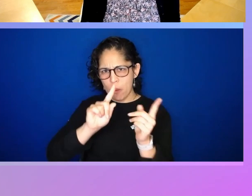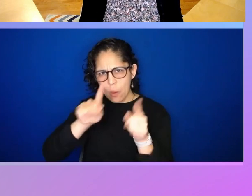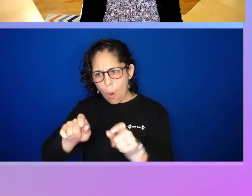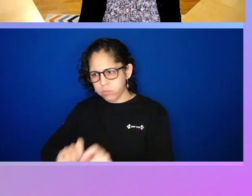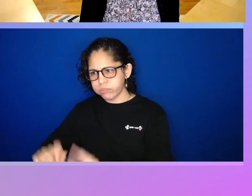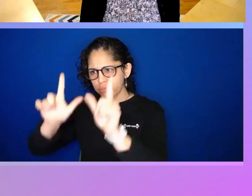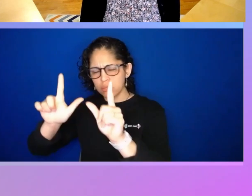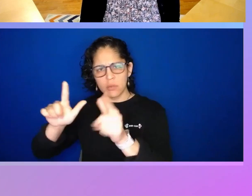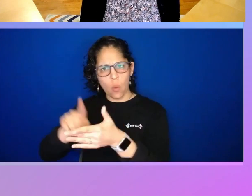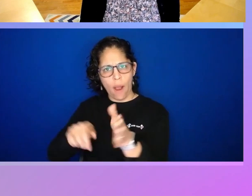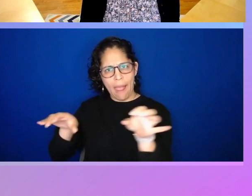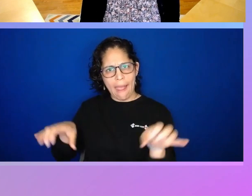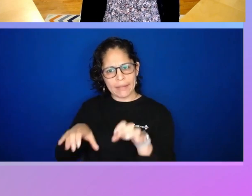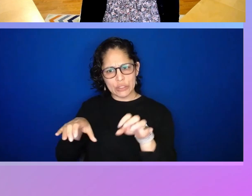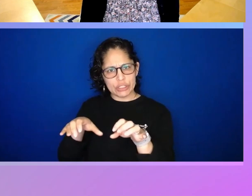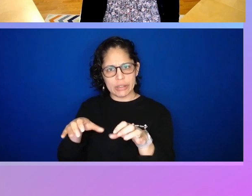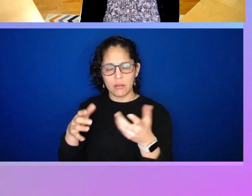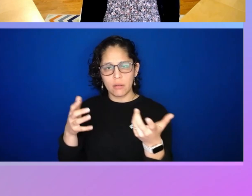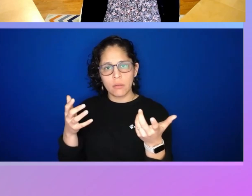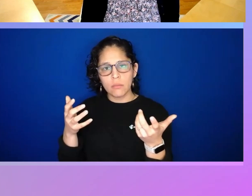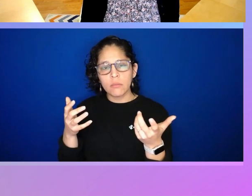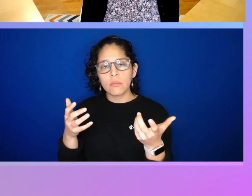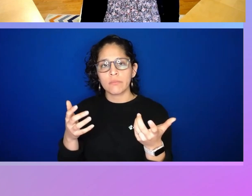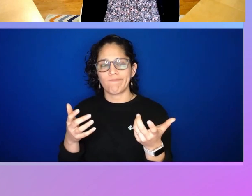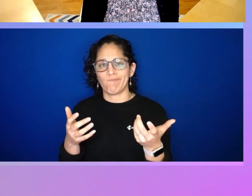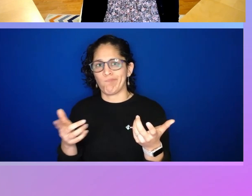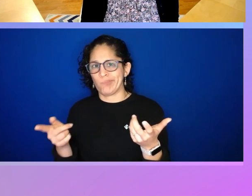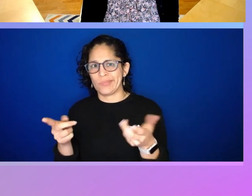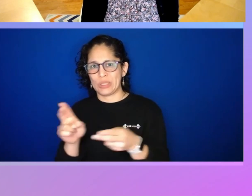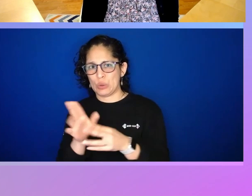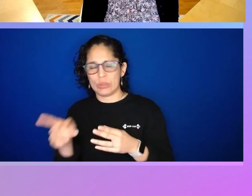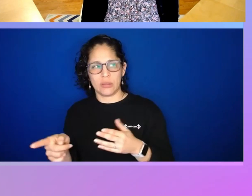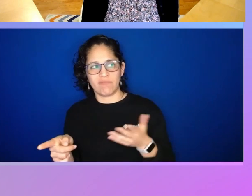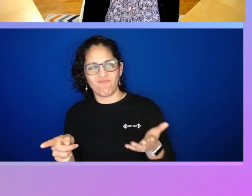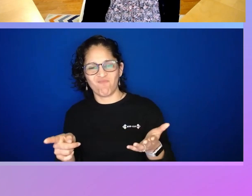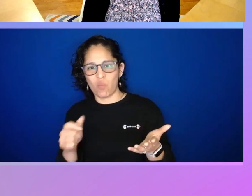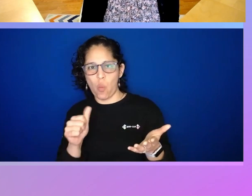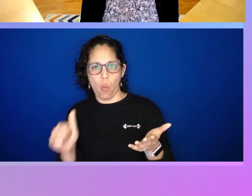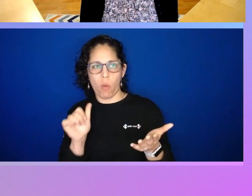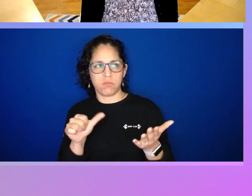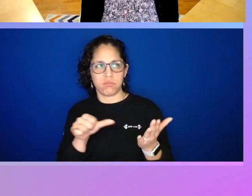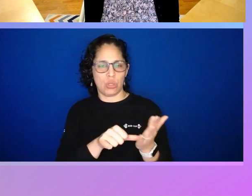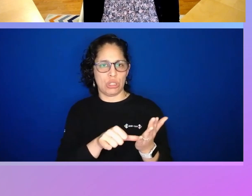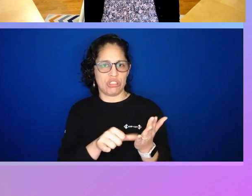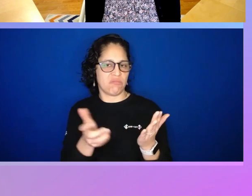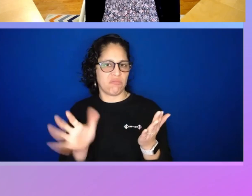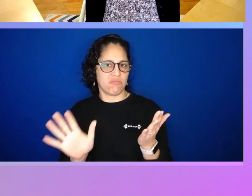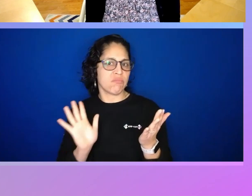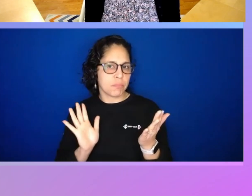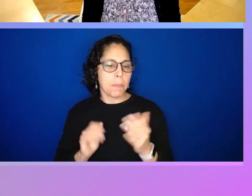elements related to code, but I highly encourage you to get over that uncomfortableness because the underlying structure of the page is one of the most important aspects